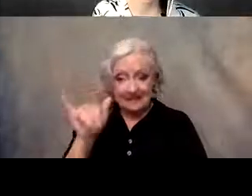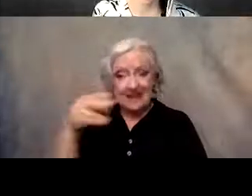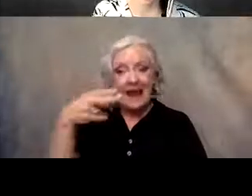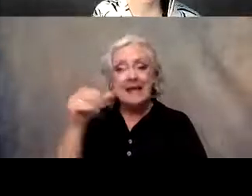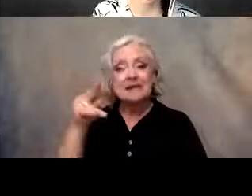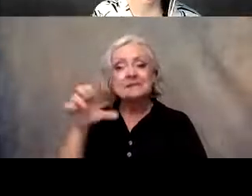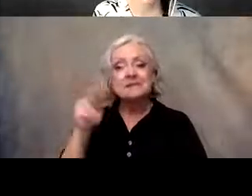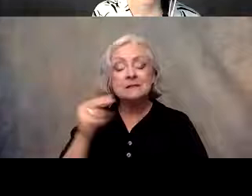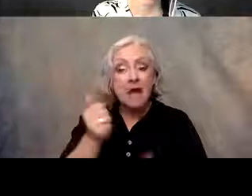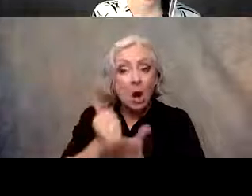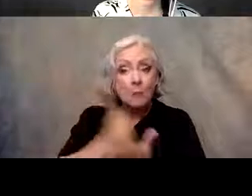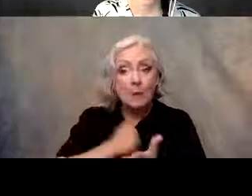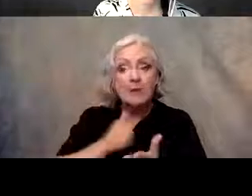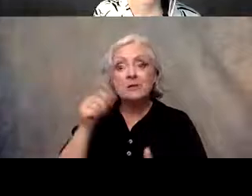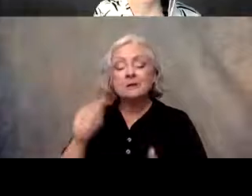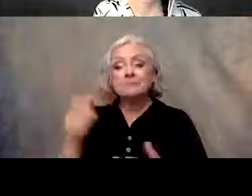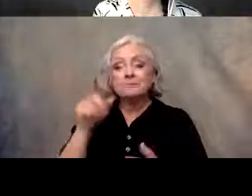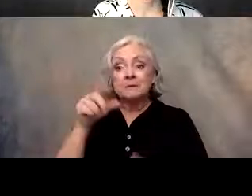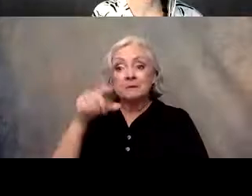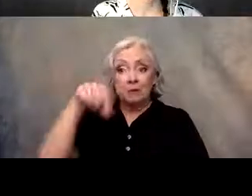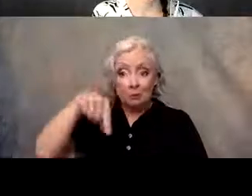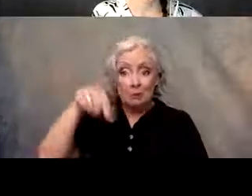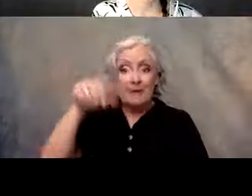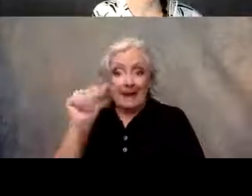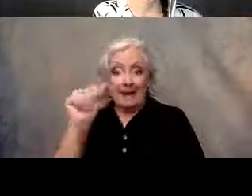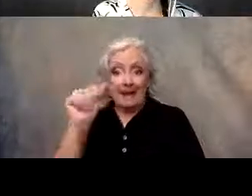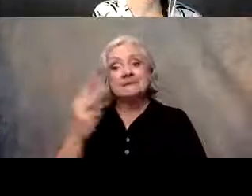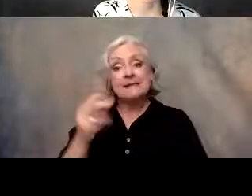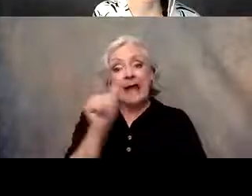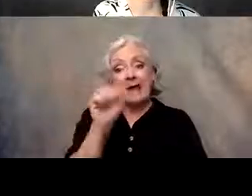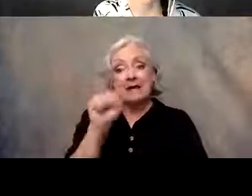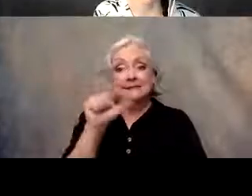And you will see that ASL interpreter, Marla is here with us as well.